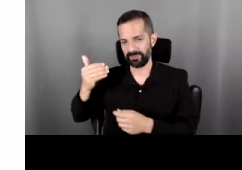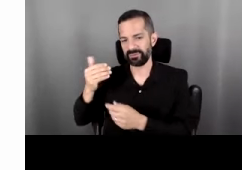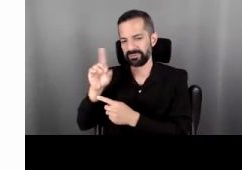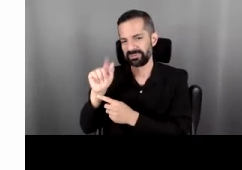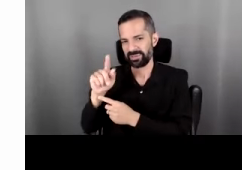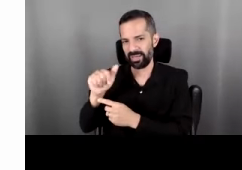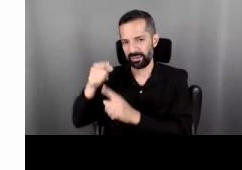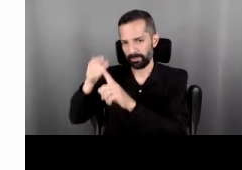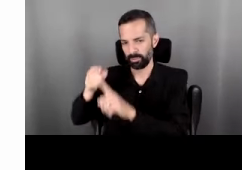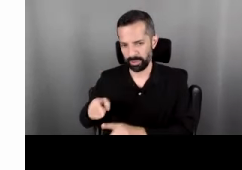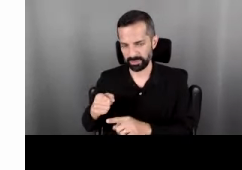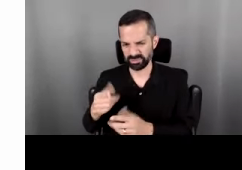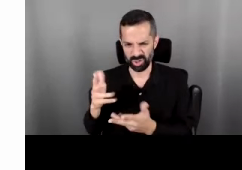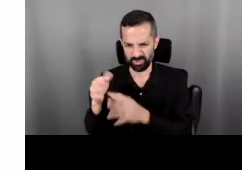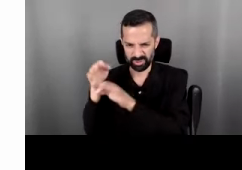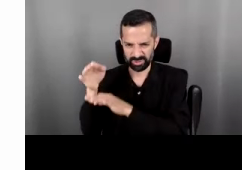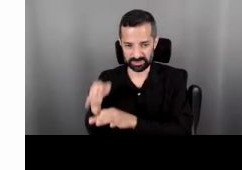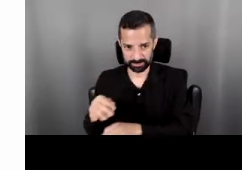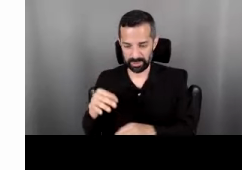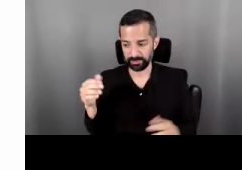so that if the resource committee